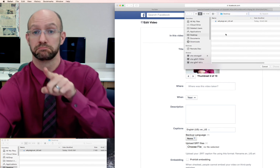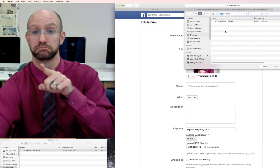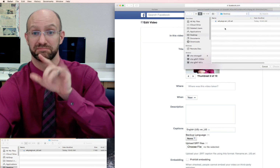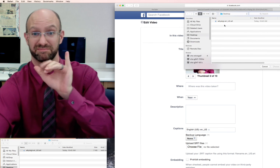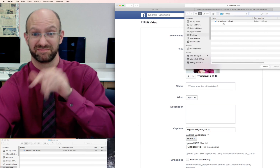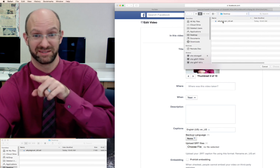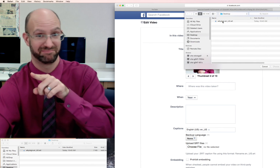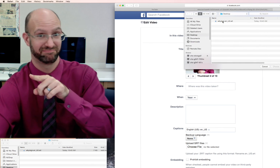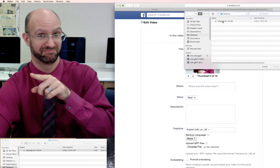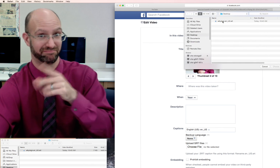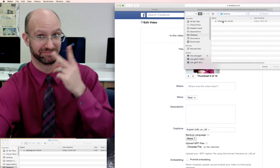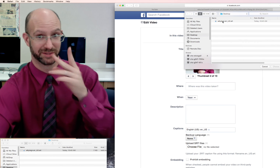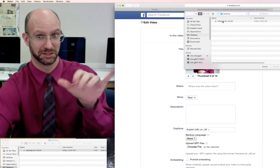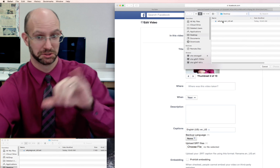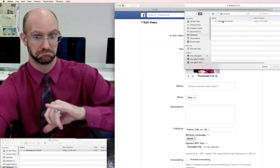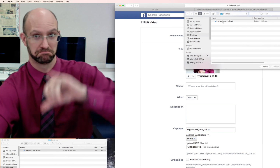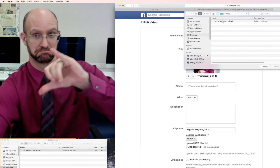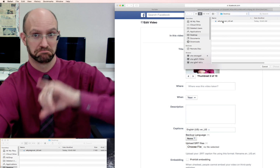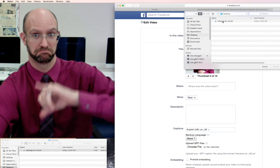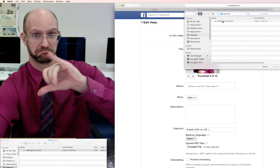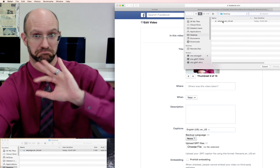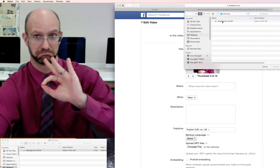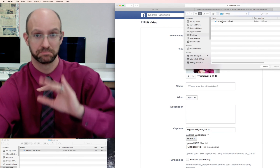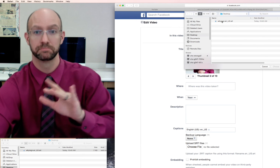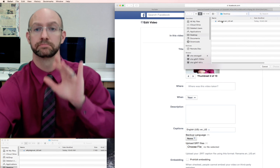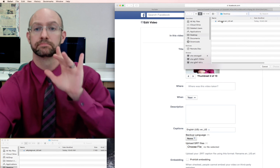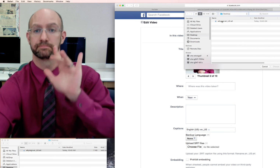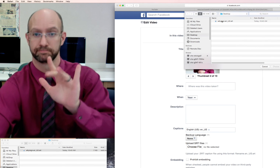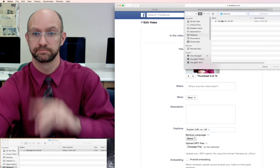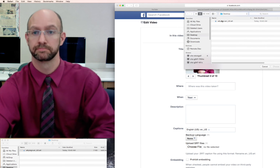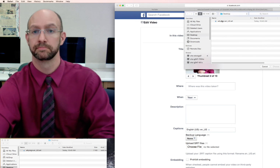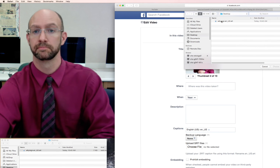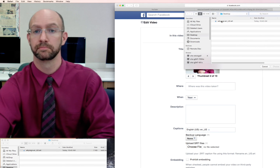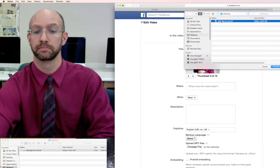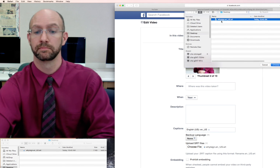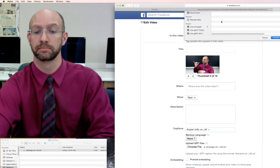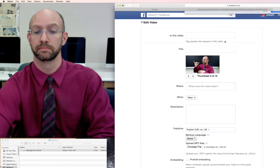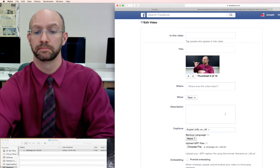Now... you can see the name of the file is same as what Facebook wanted it to be. Click to choose the file.